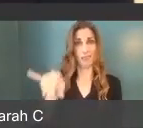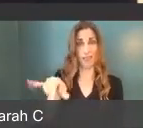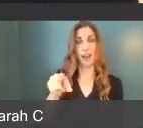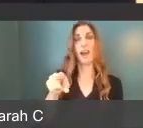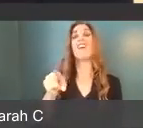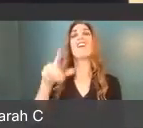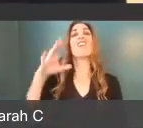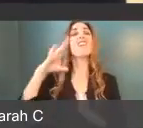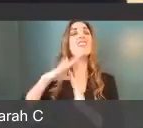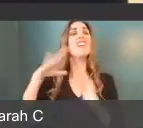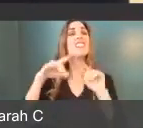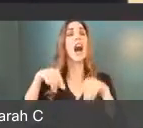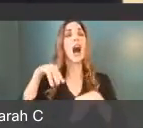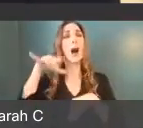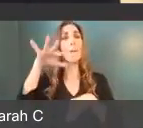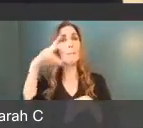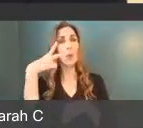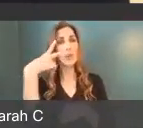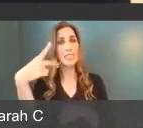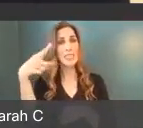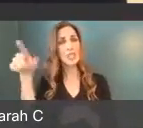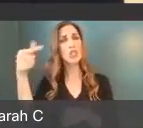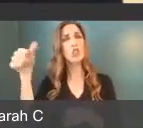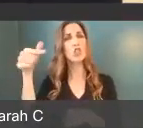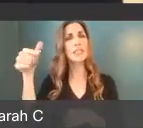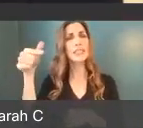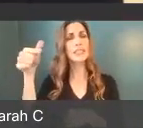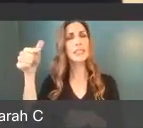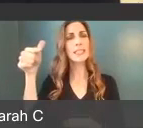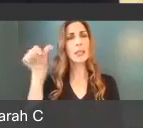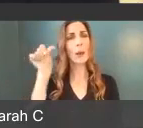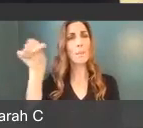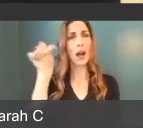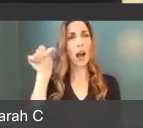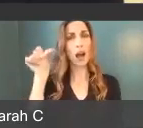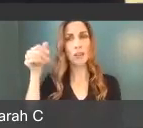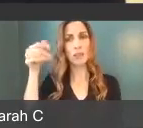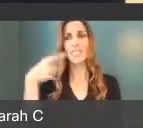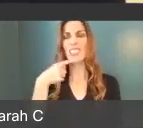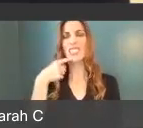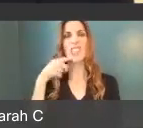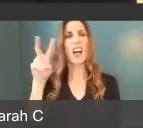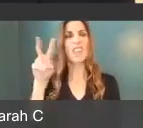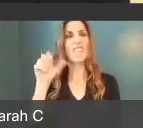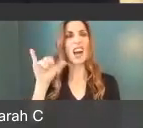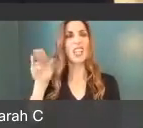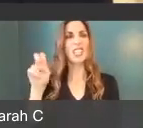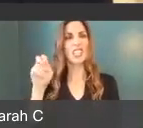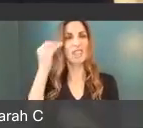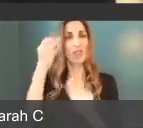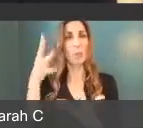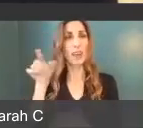page you'll see a green button that says Vaccine Information. Click on that and you will be taken